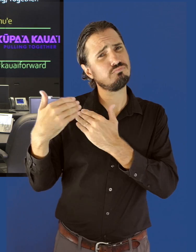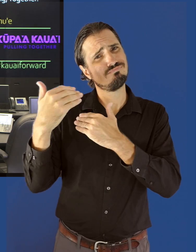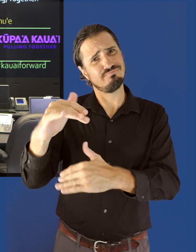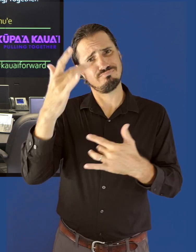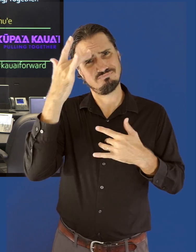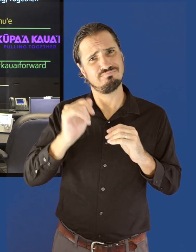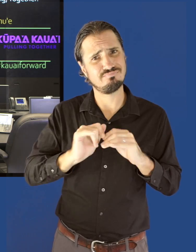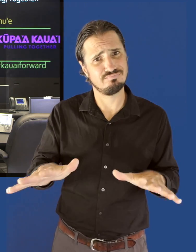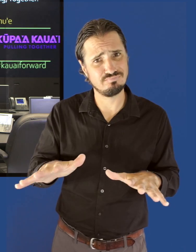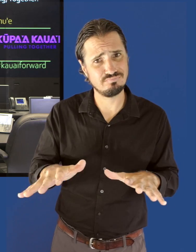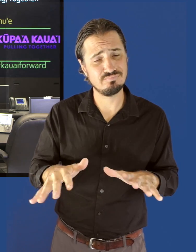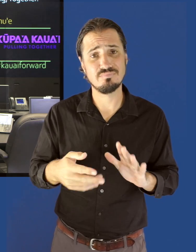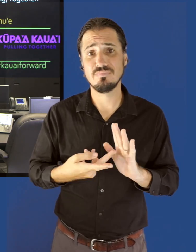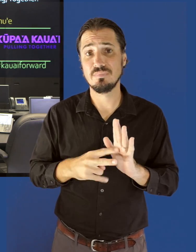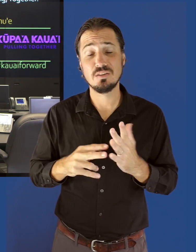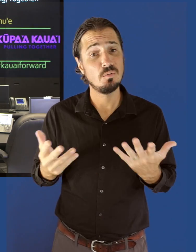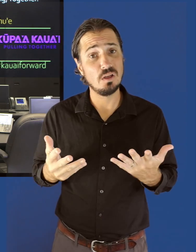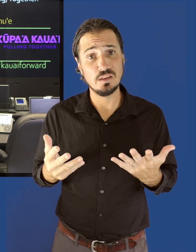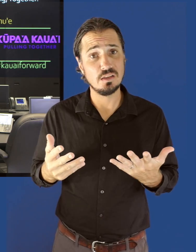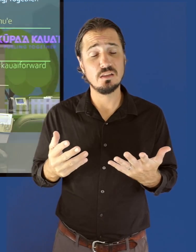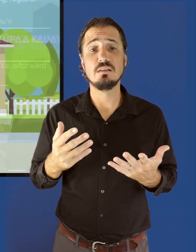COVID-19 on our island….that means…